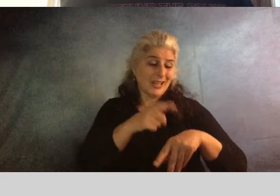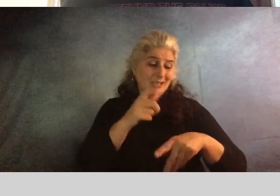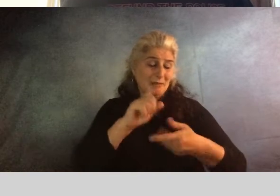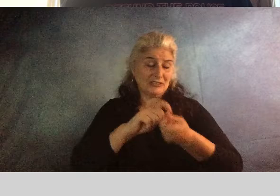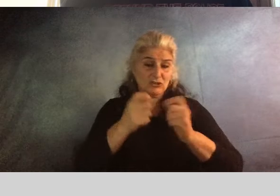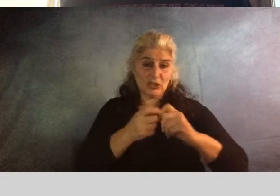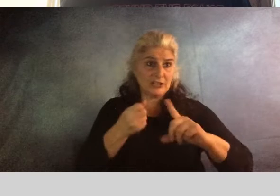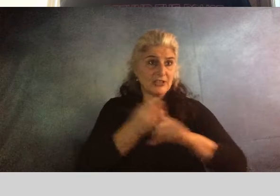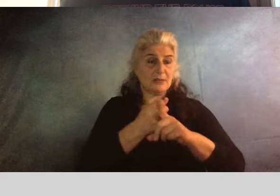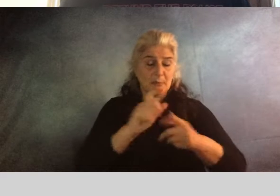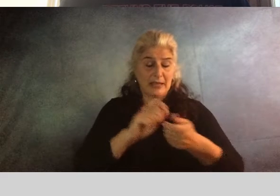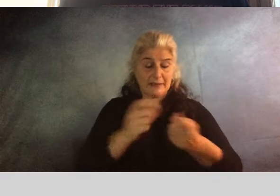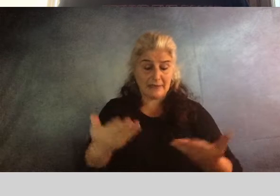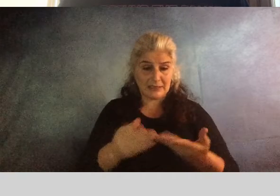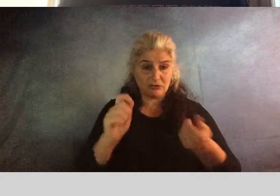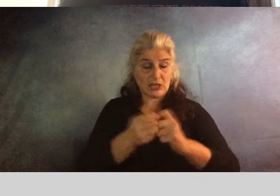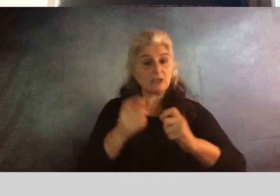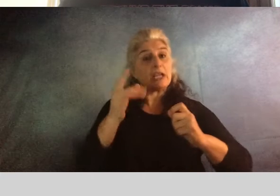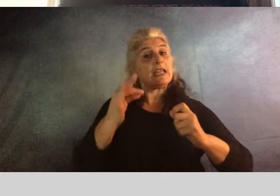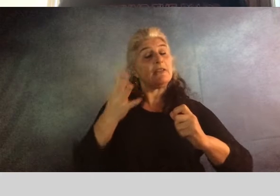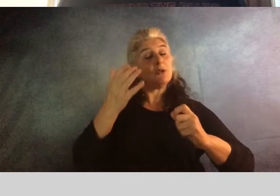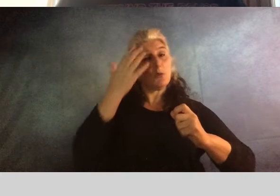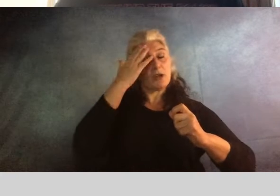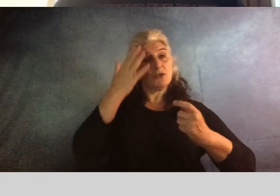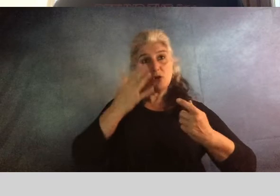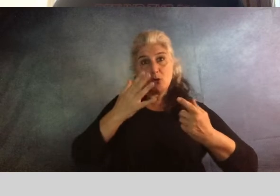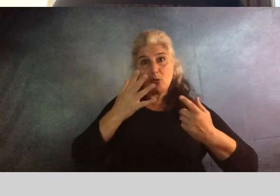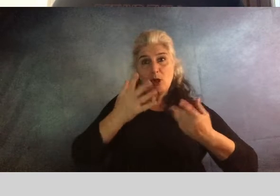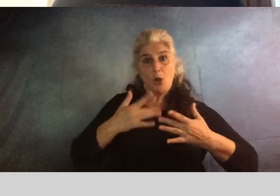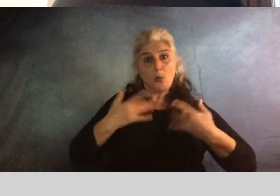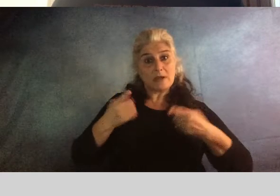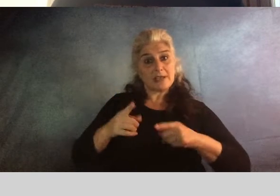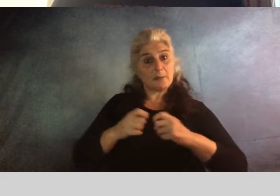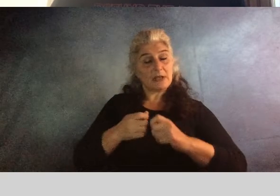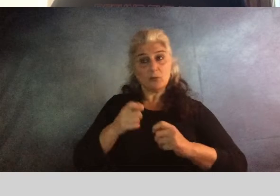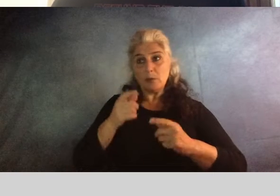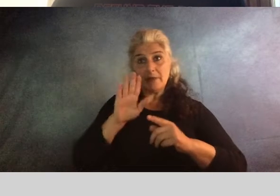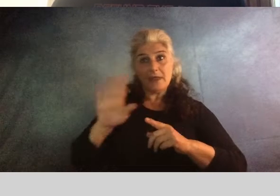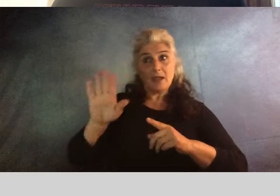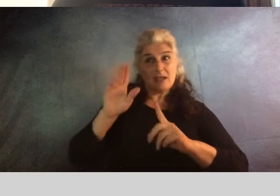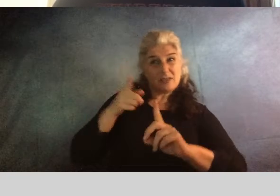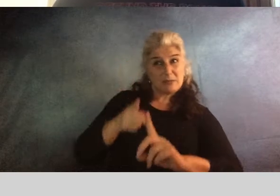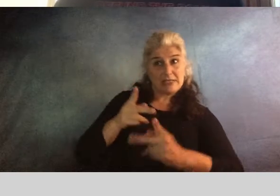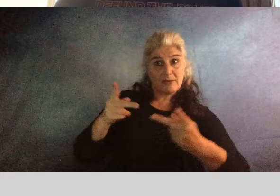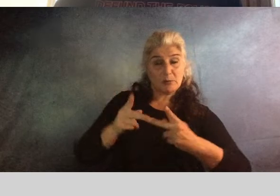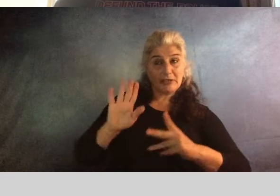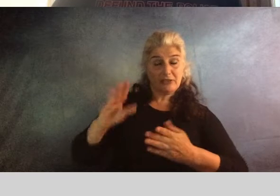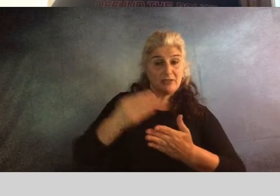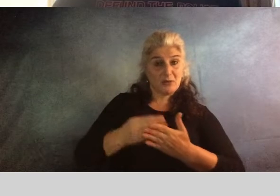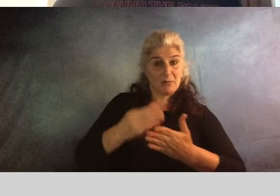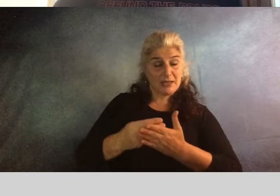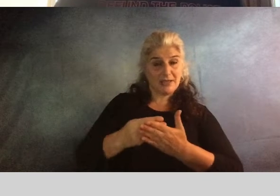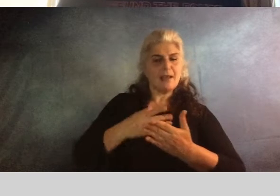about a funder or grant opportunity, reach out to the responsible organization directly. And above all, please be kind and patient.